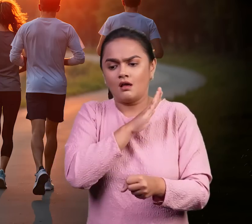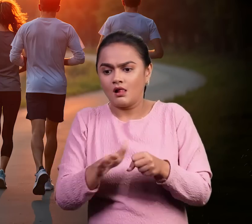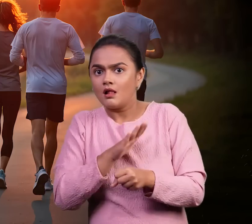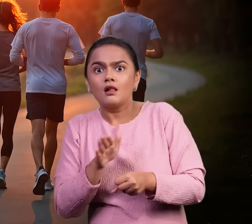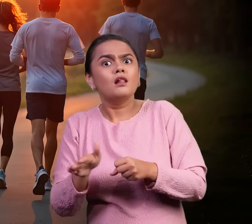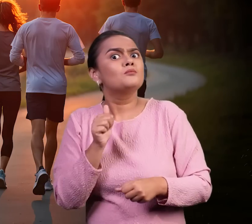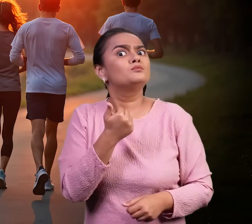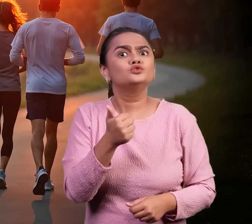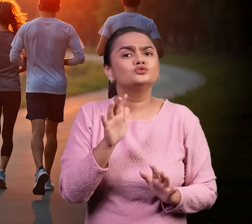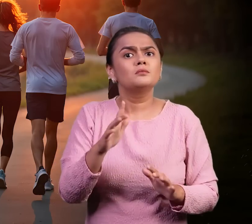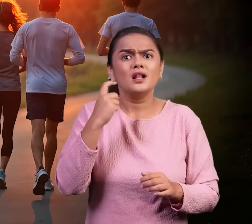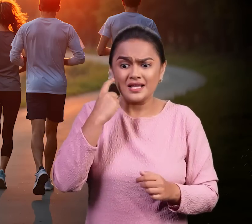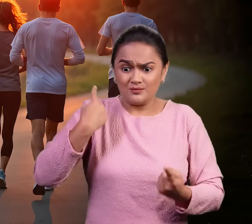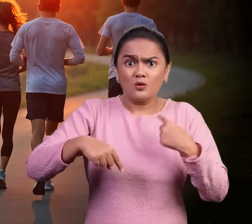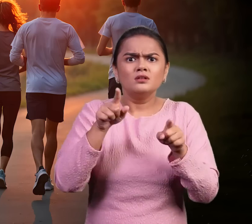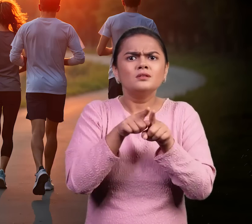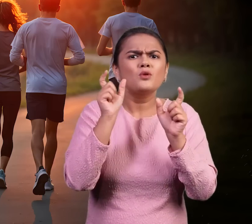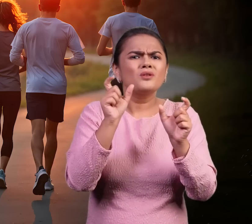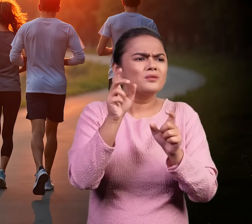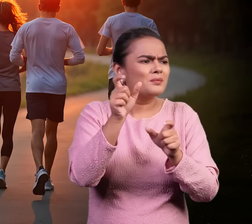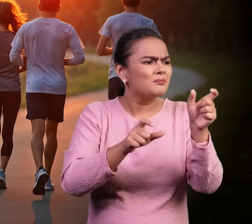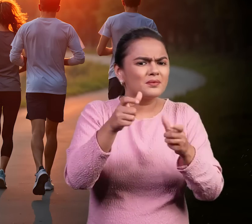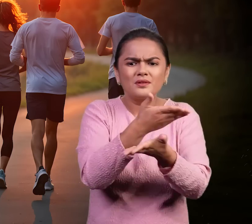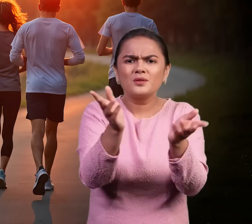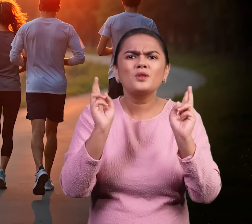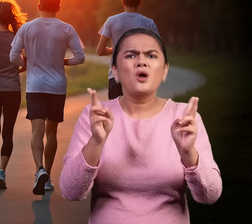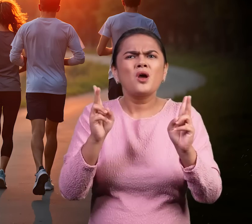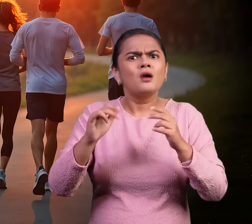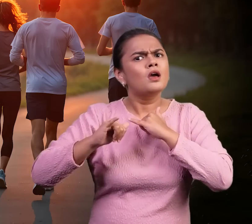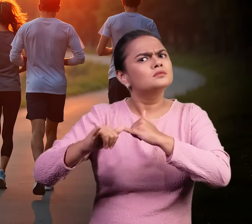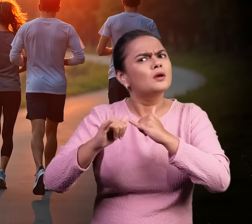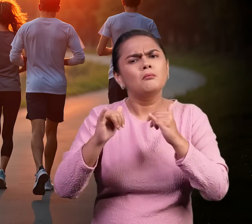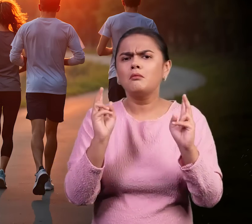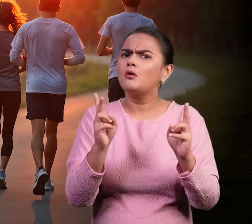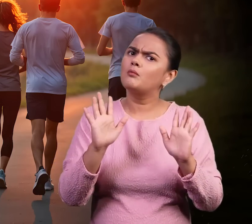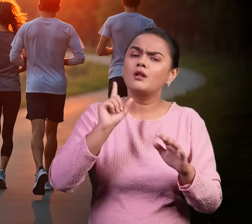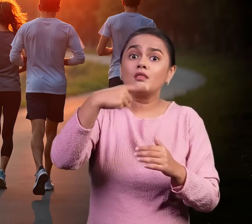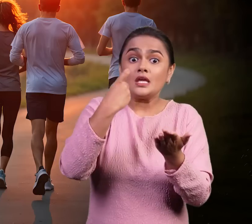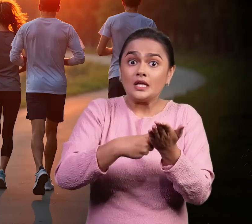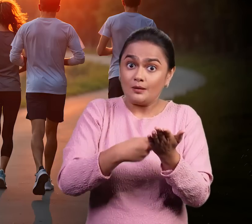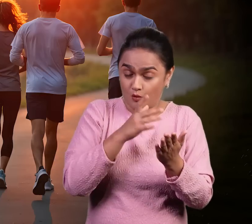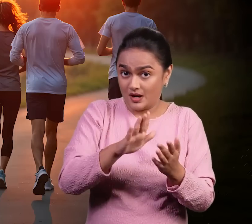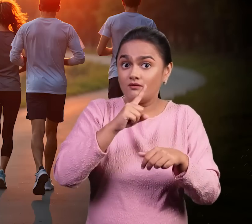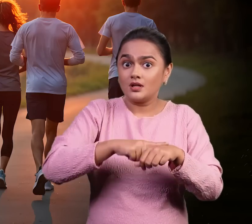Your immune system may become normal, and this will be tested periodically.